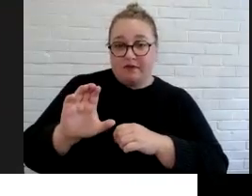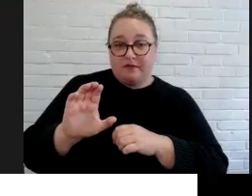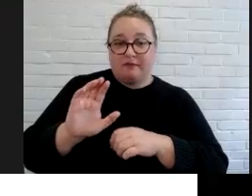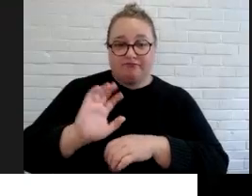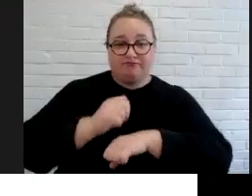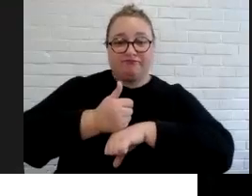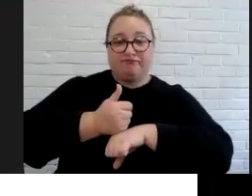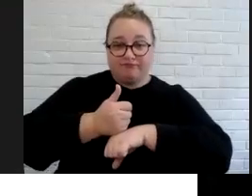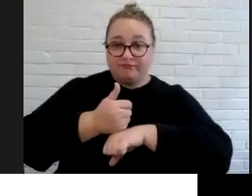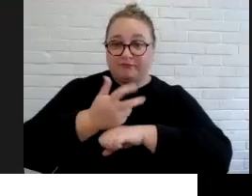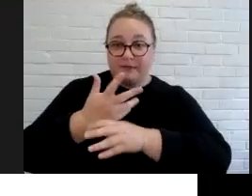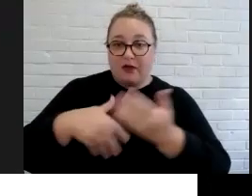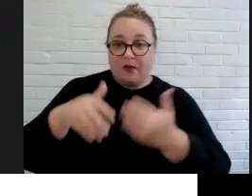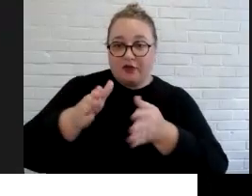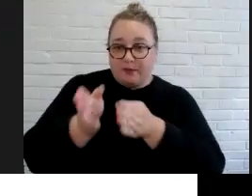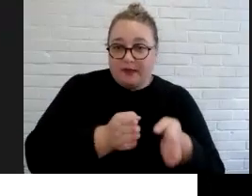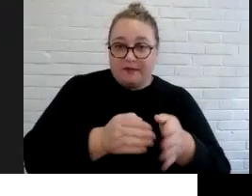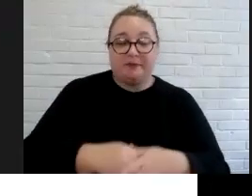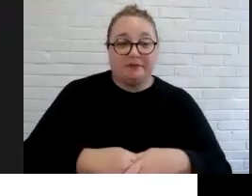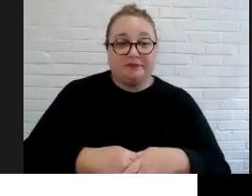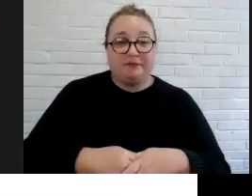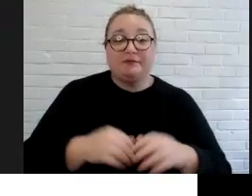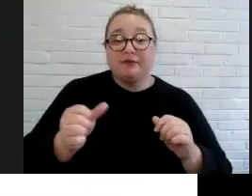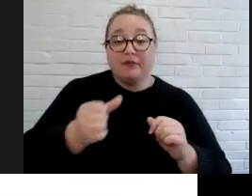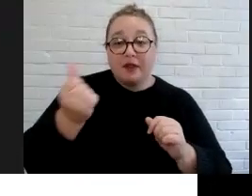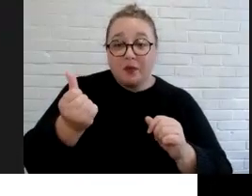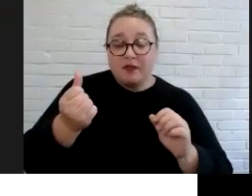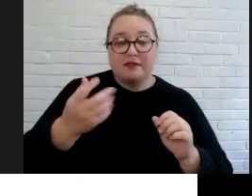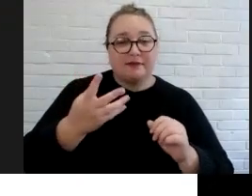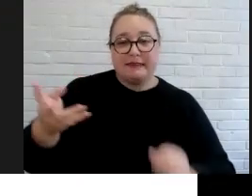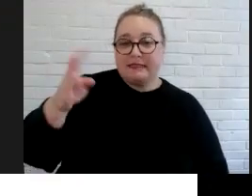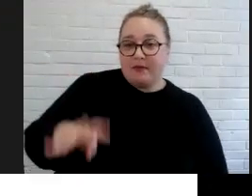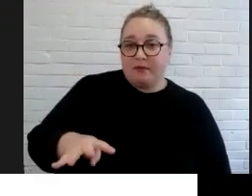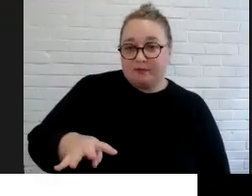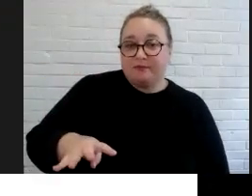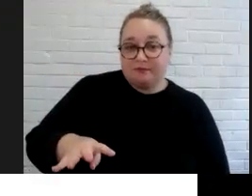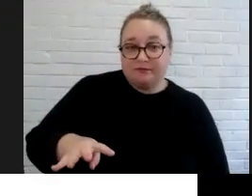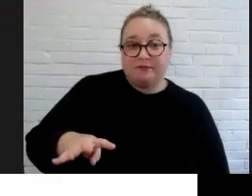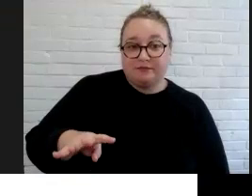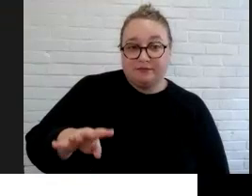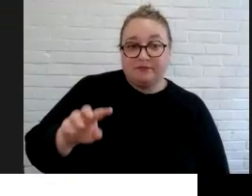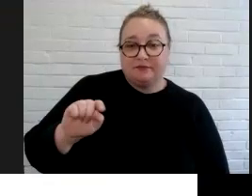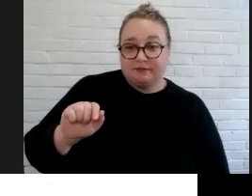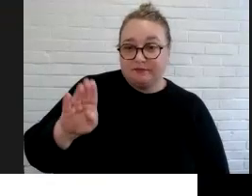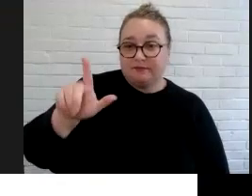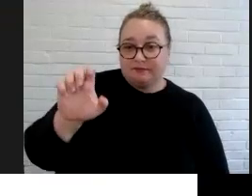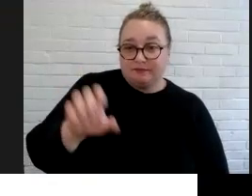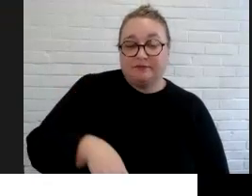Another way is to simply create a table. And you can create a table in Word or in Excel.